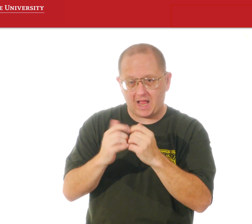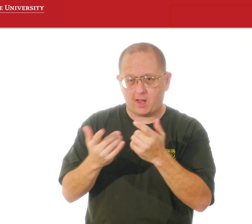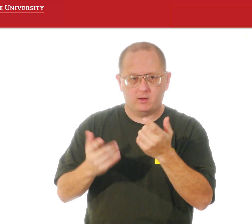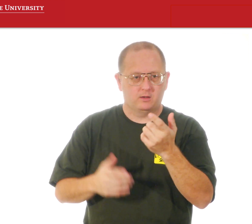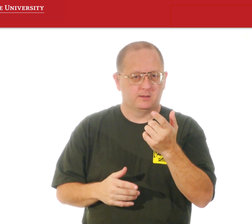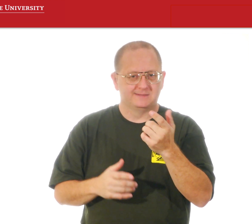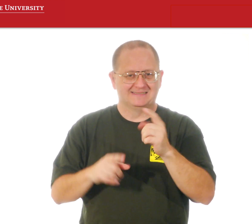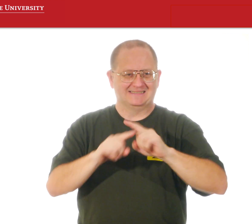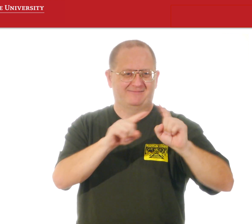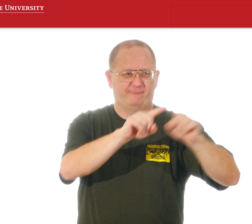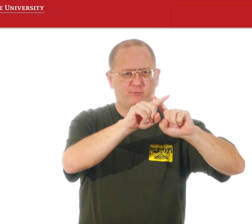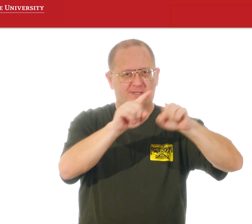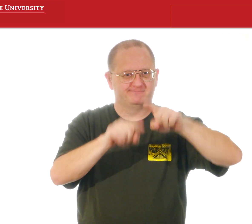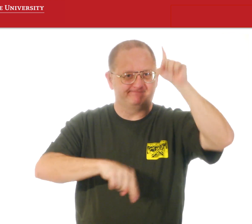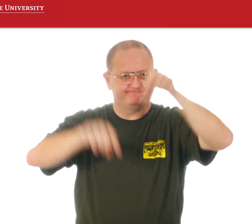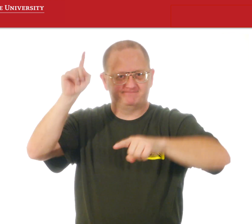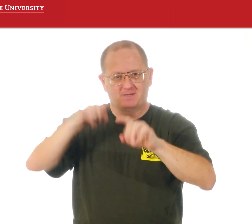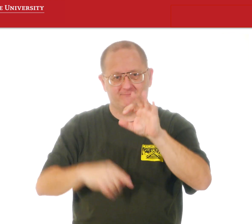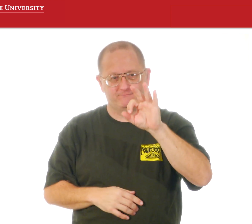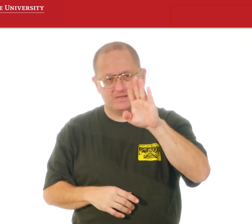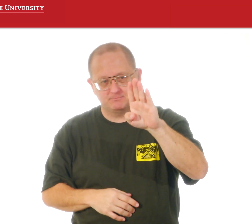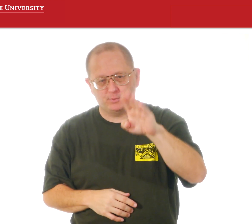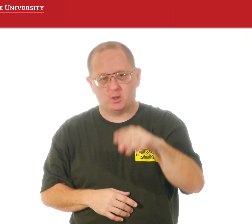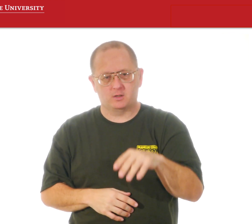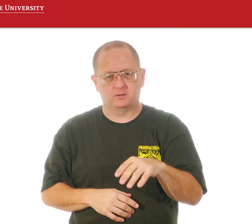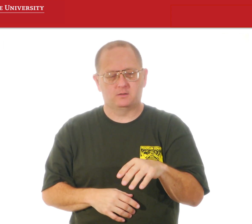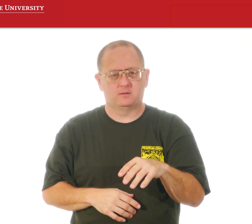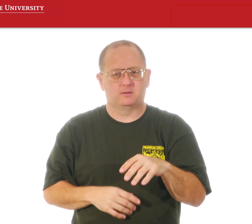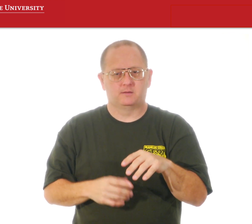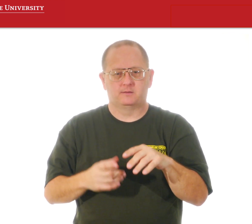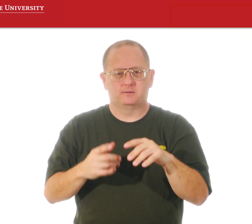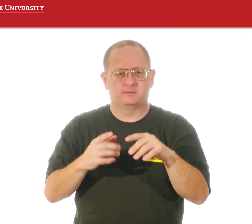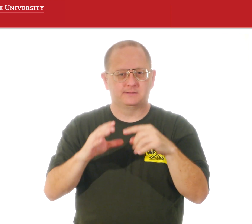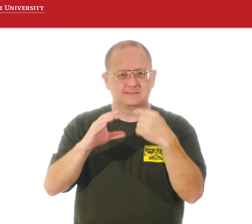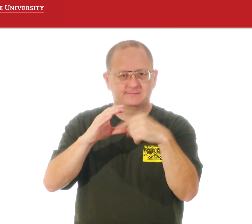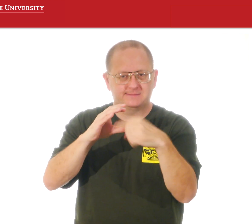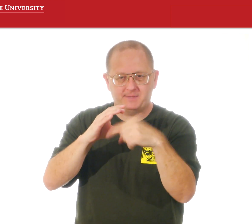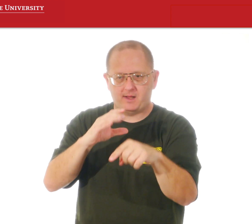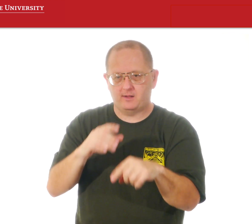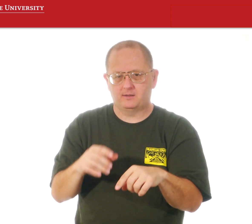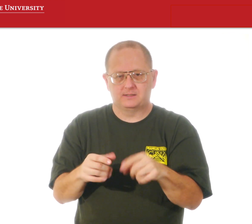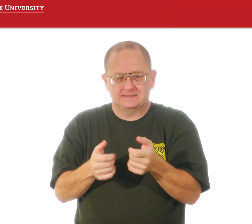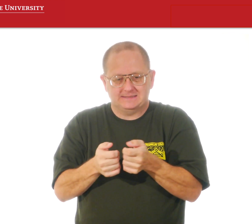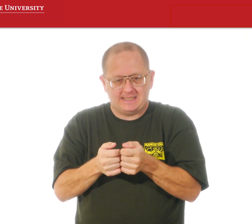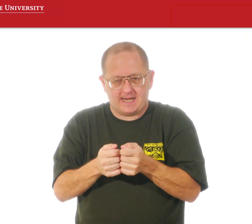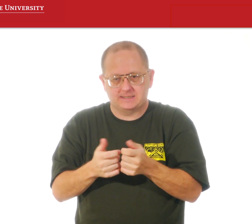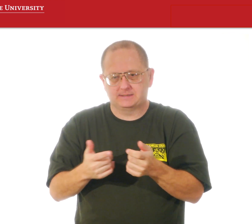People might communicate through a variety of different means such as Facebook, email, texting,